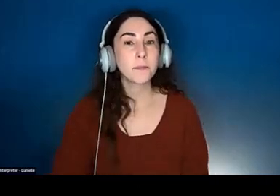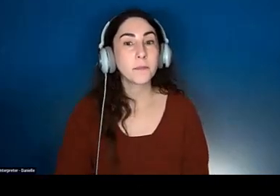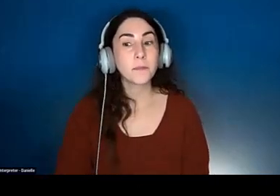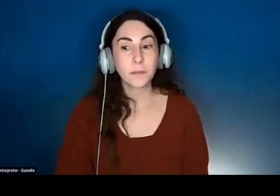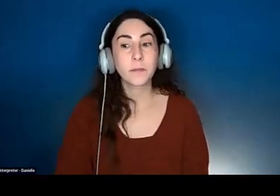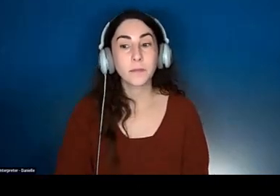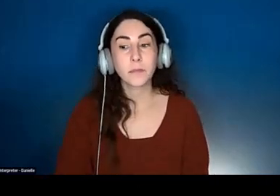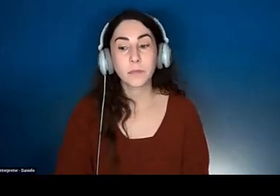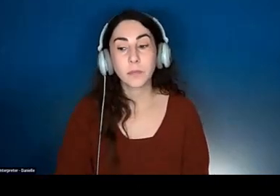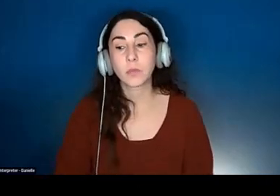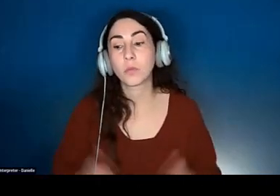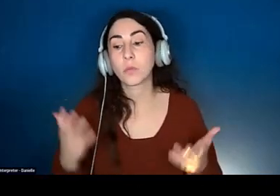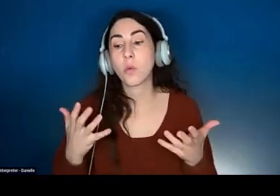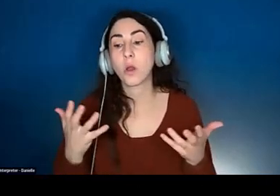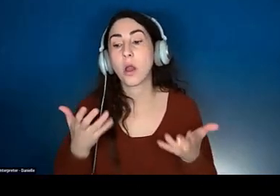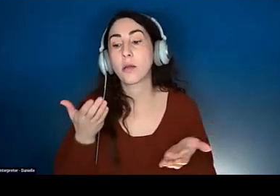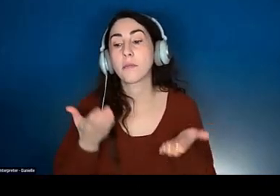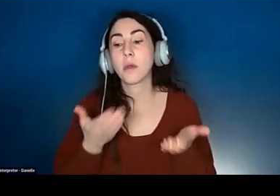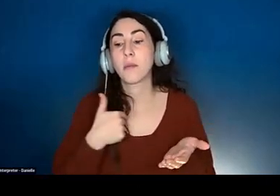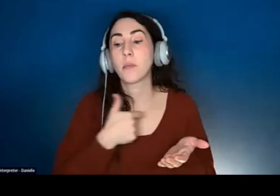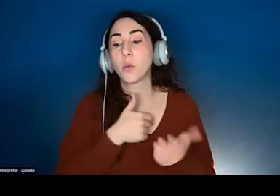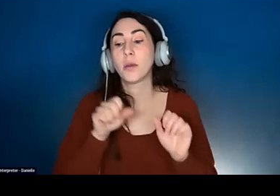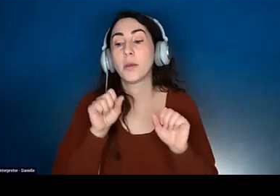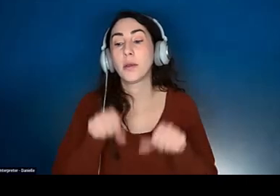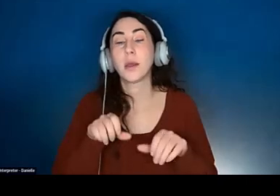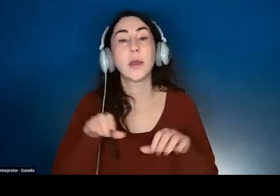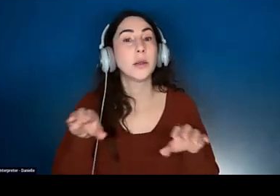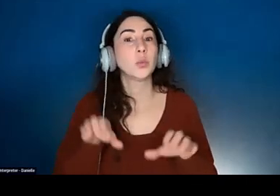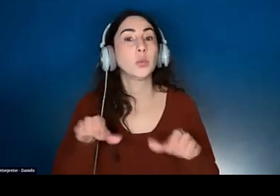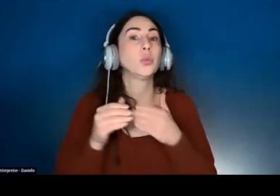we might be able to do going forward around MFP.